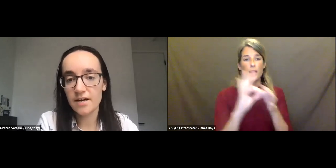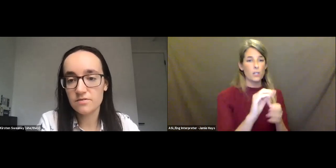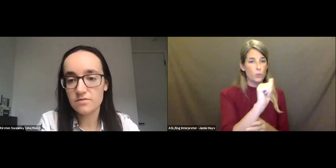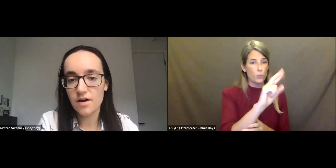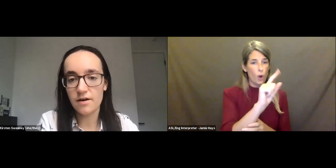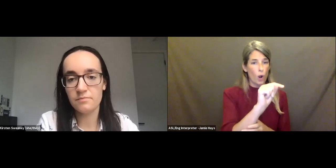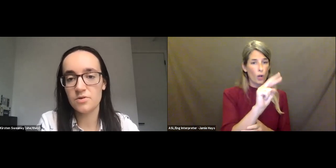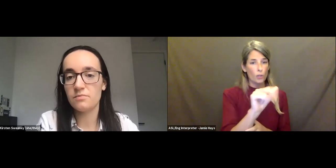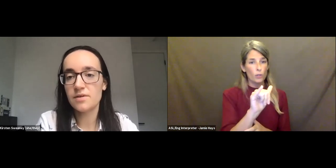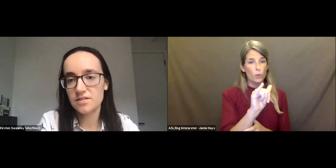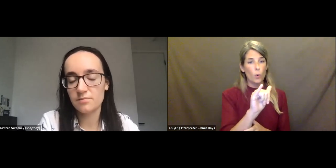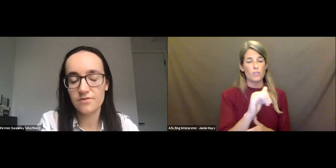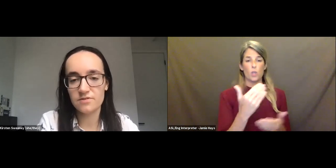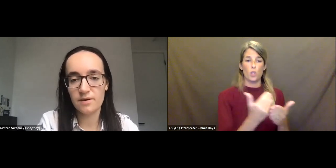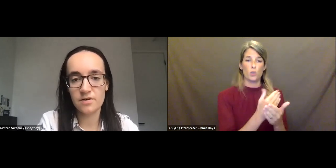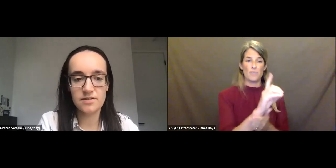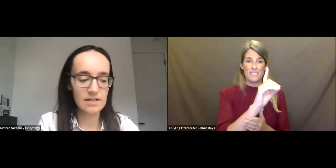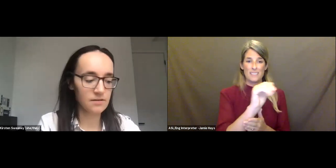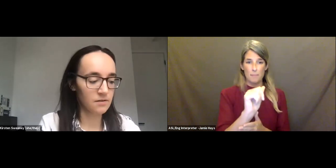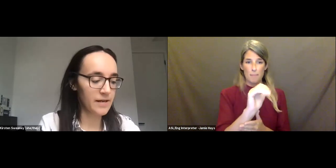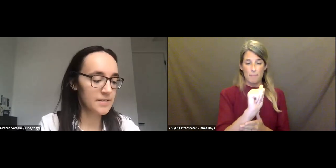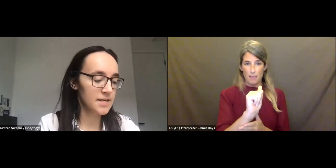Council. You will meet some of those members in a little bit.